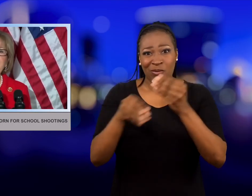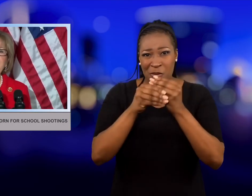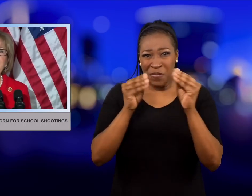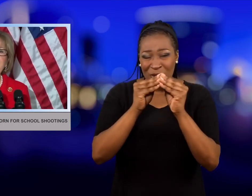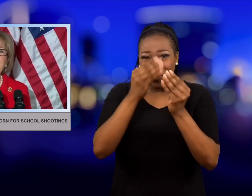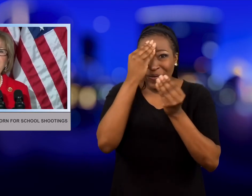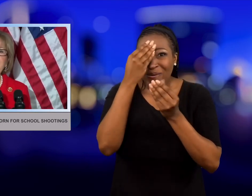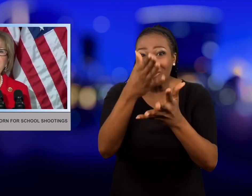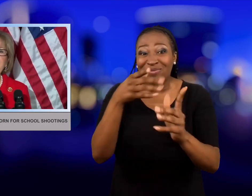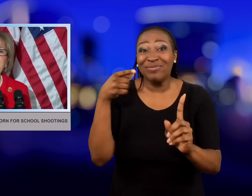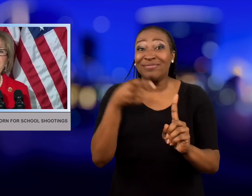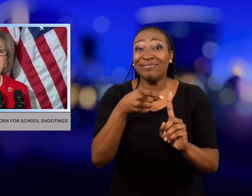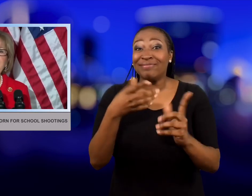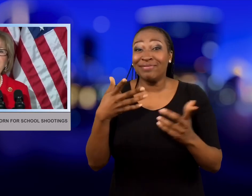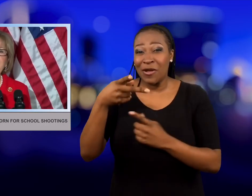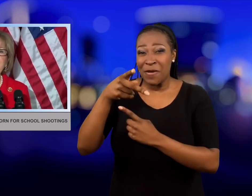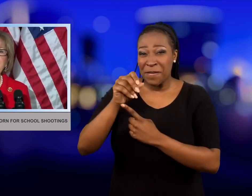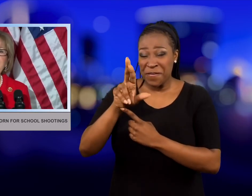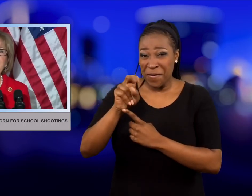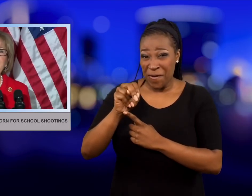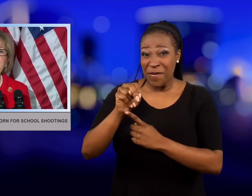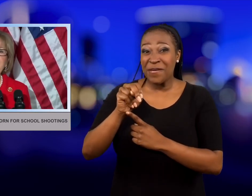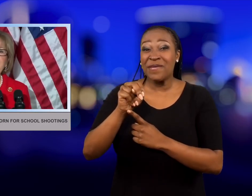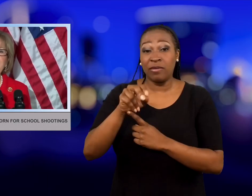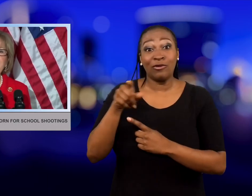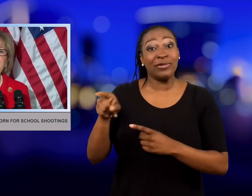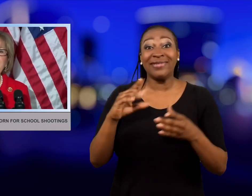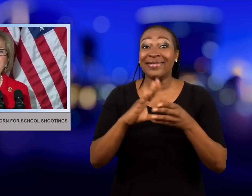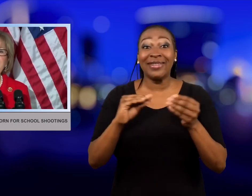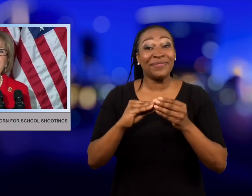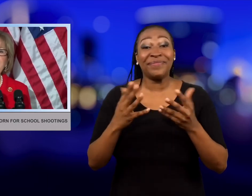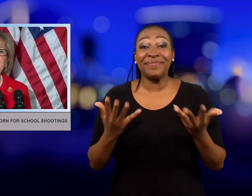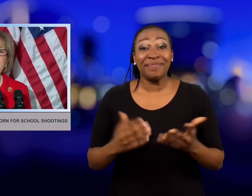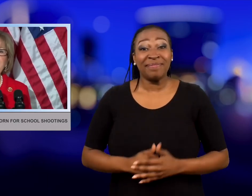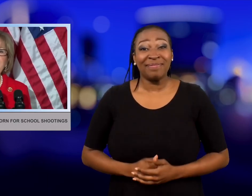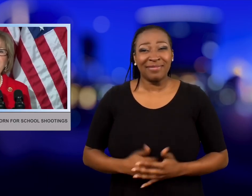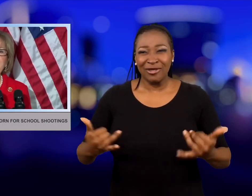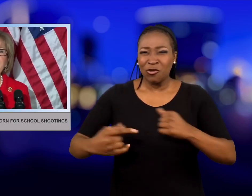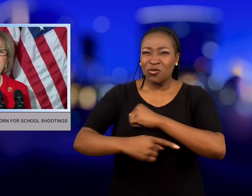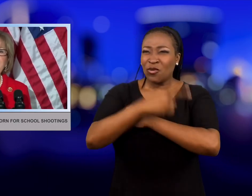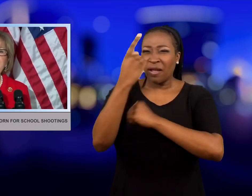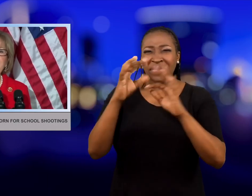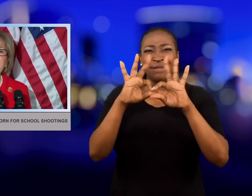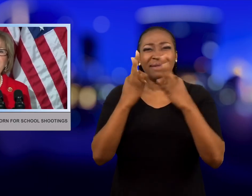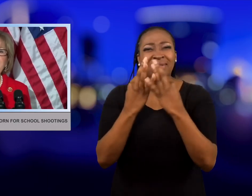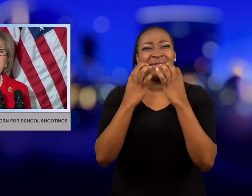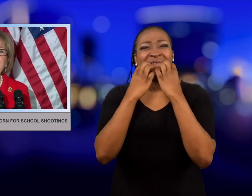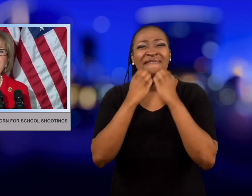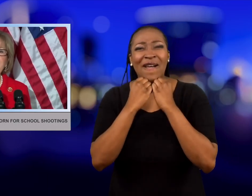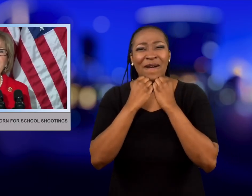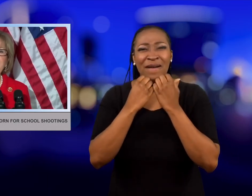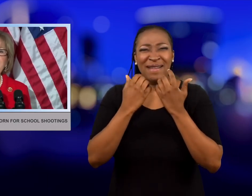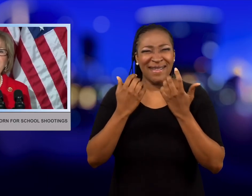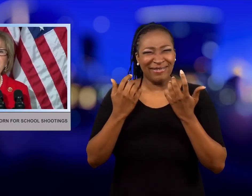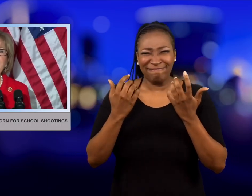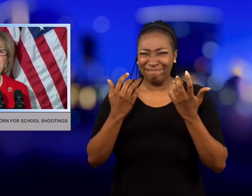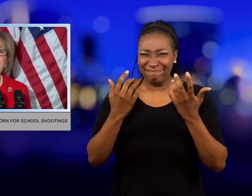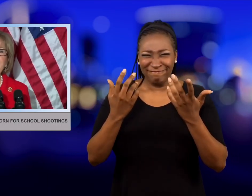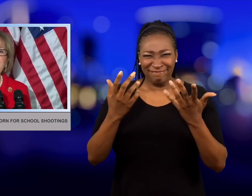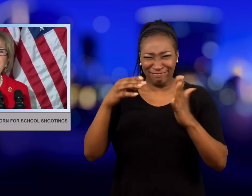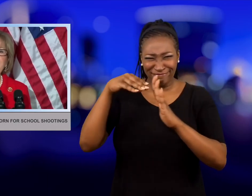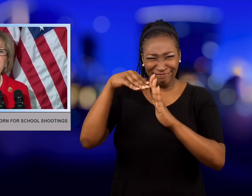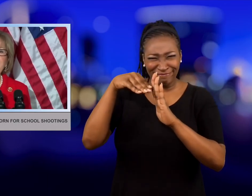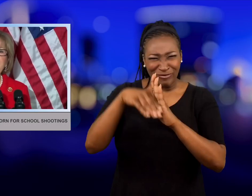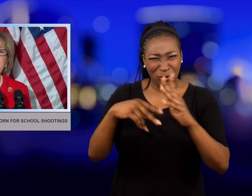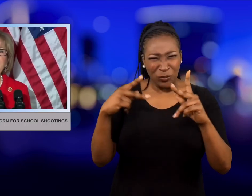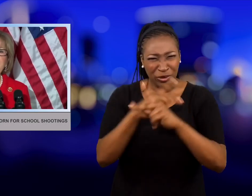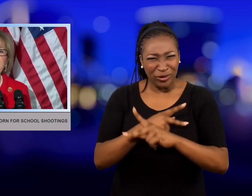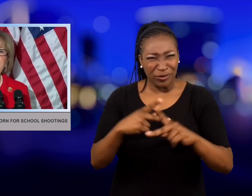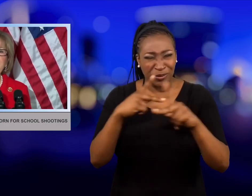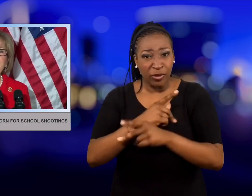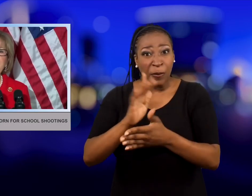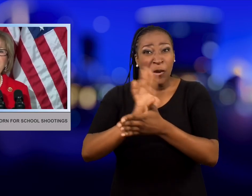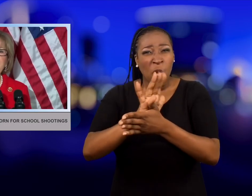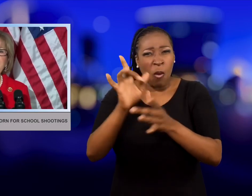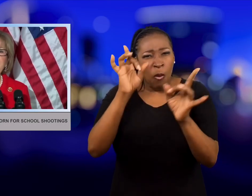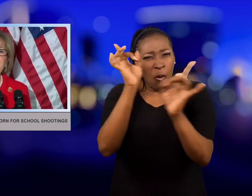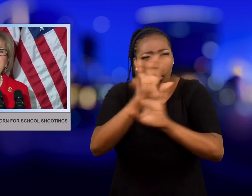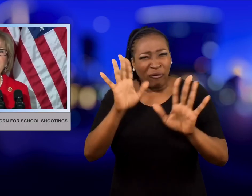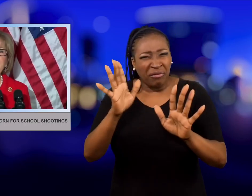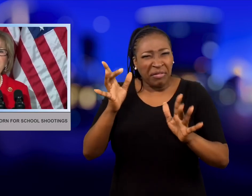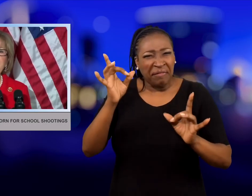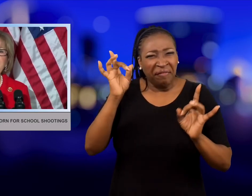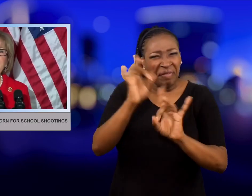In addition to porn, Black said deteriorating family values and violent movies are also